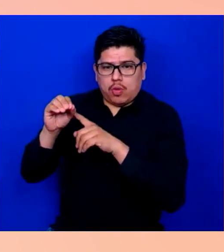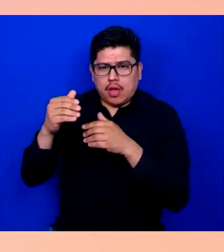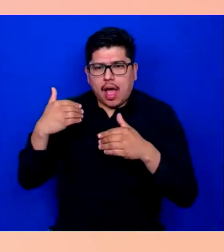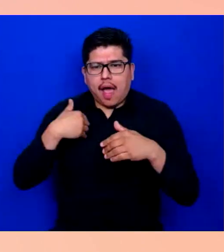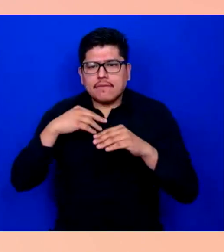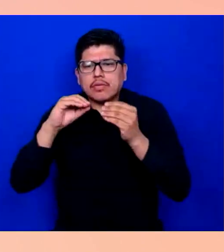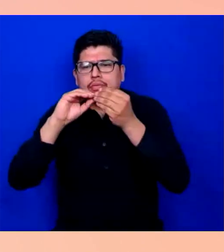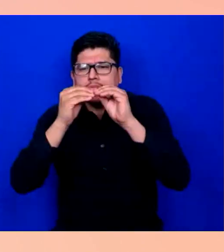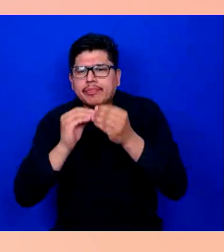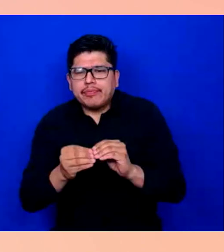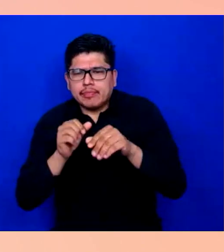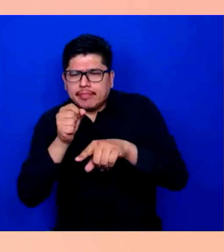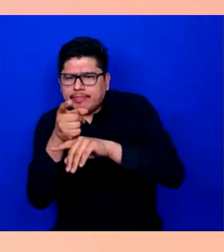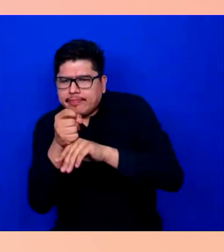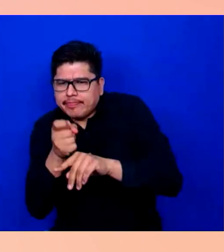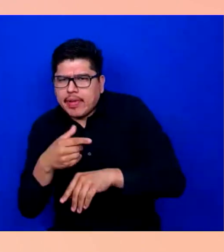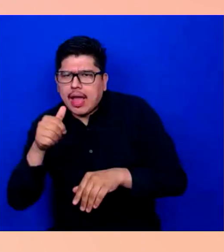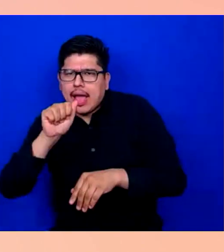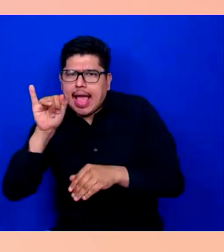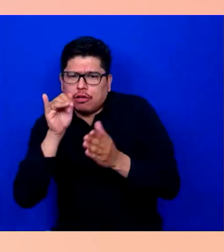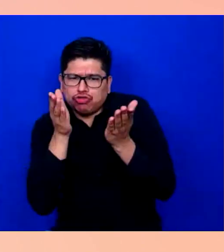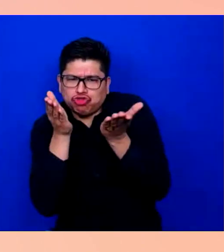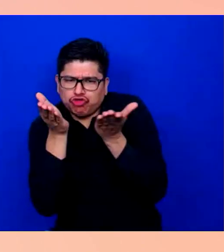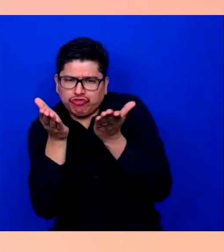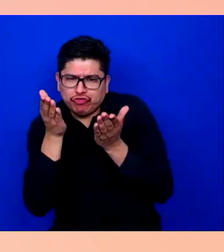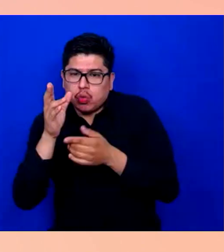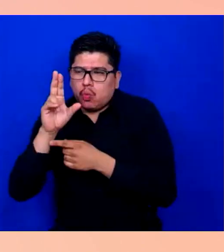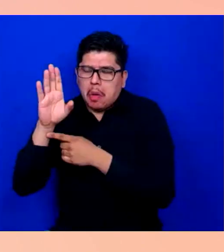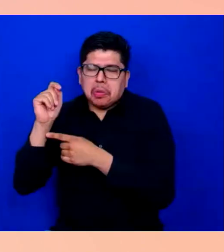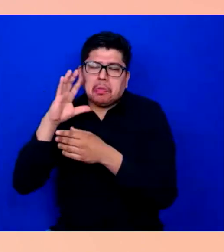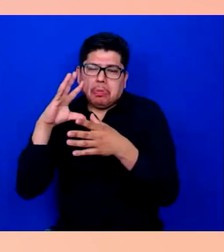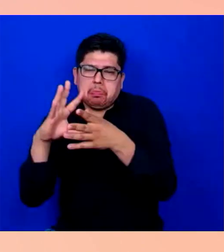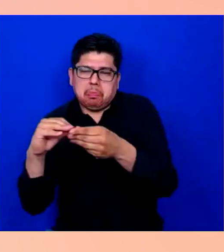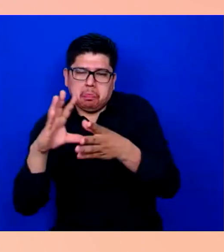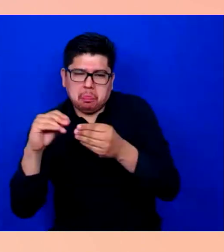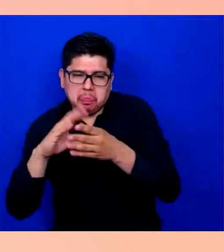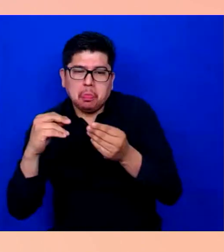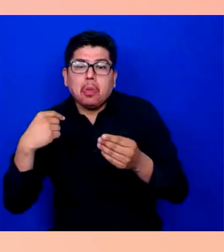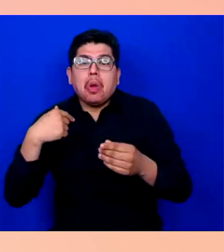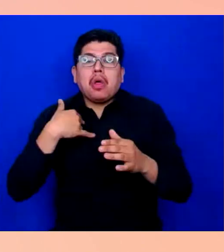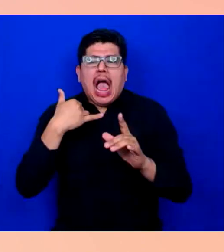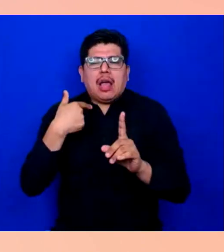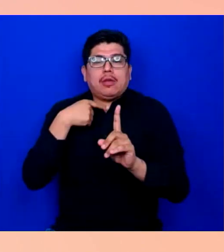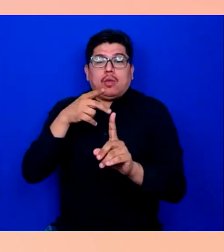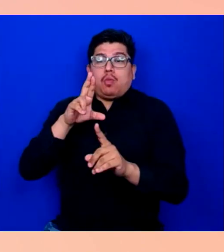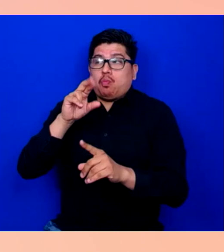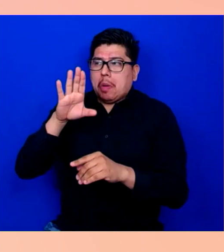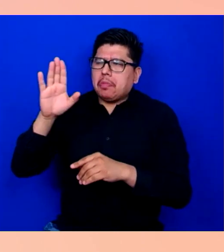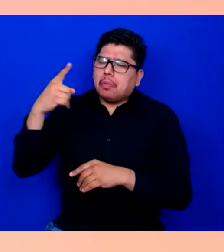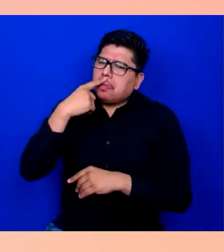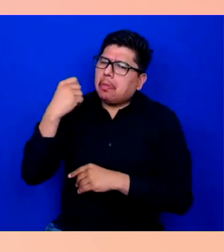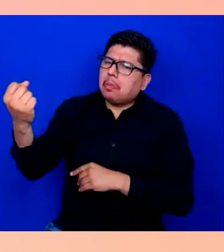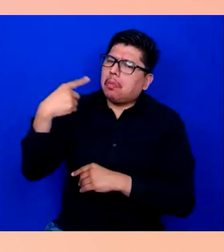but one I'll call out now is, say Rob sends me a code example as this screenshot,